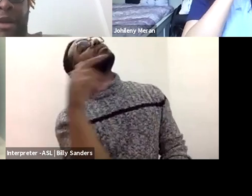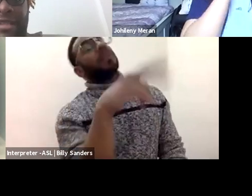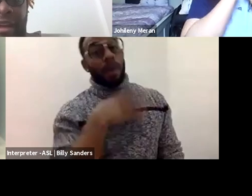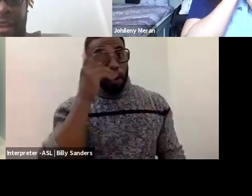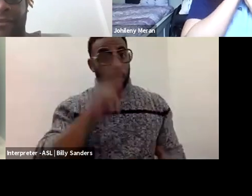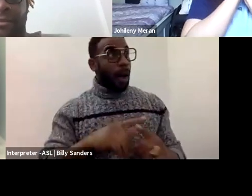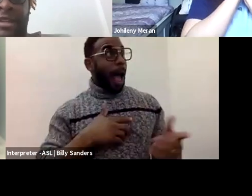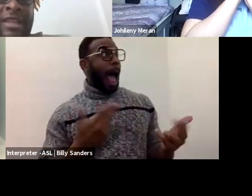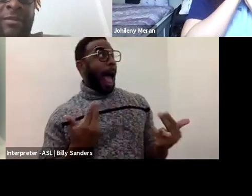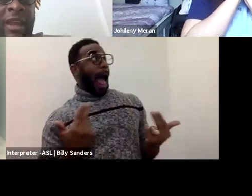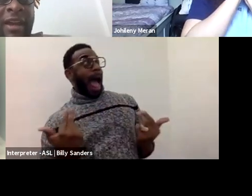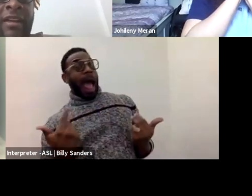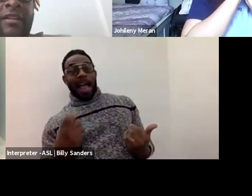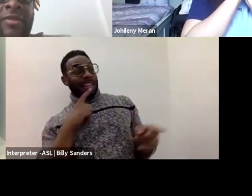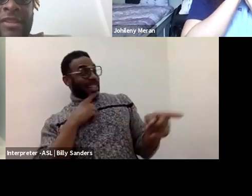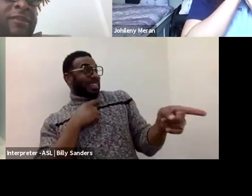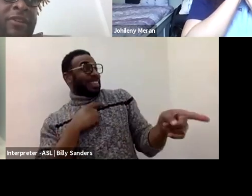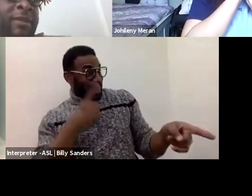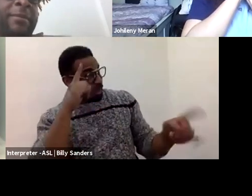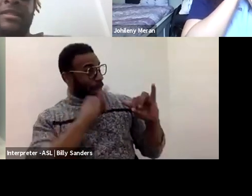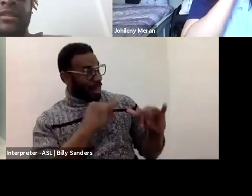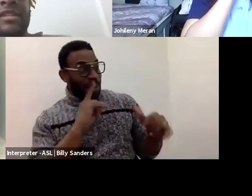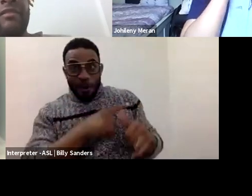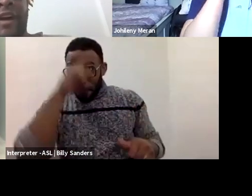busted out laughing because they said this is the first Black person you've seen in five